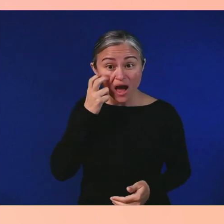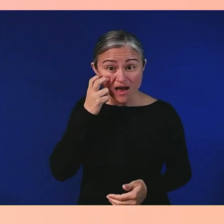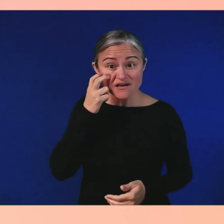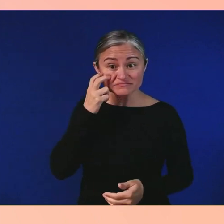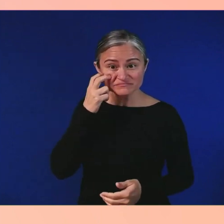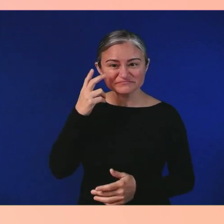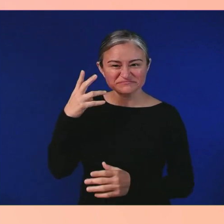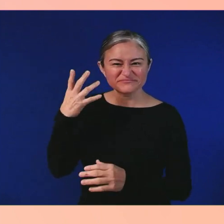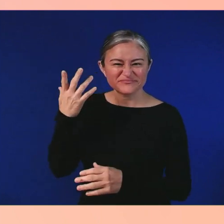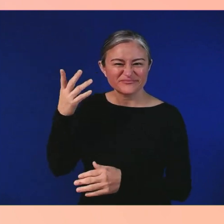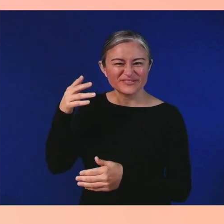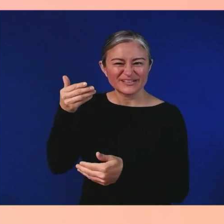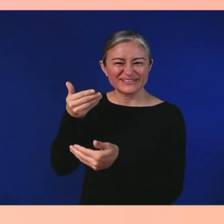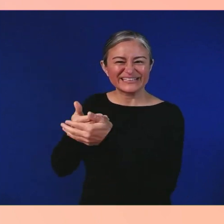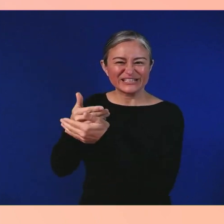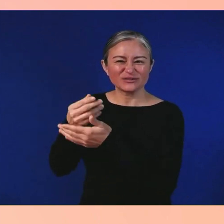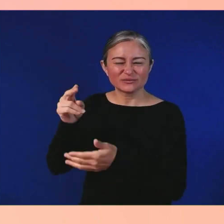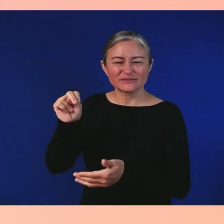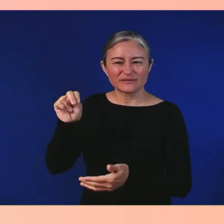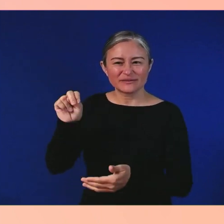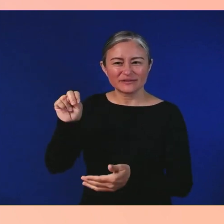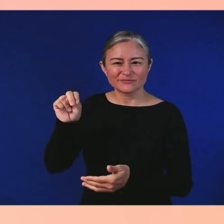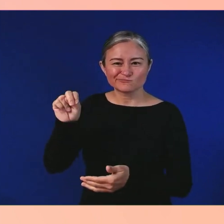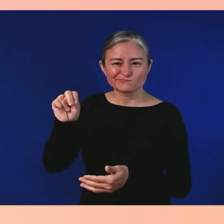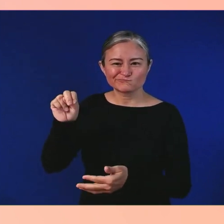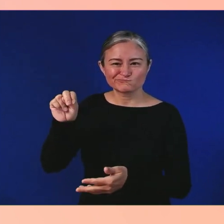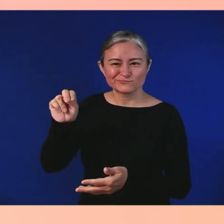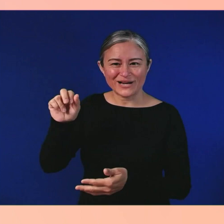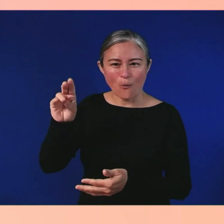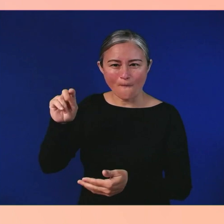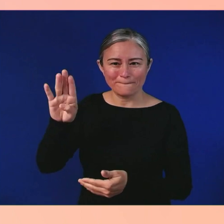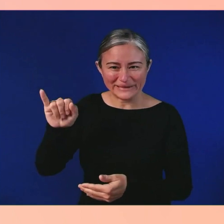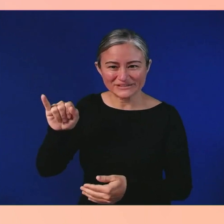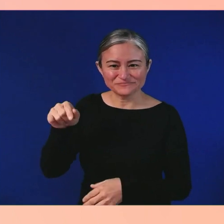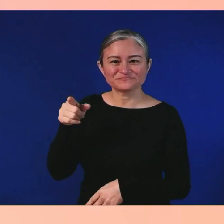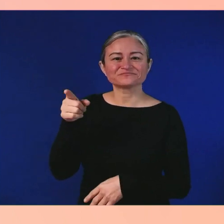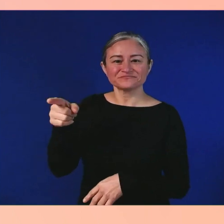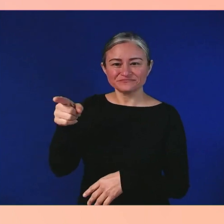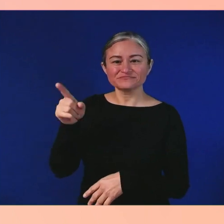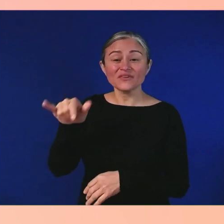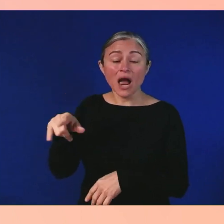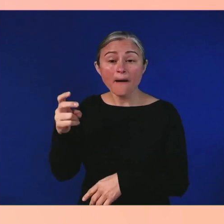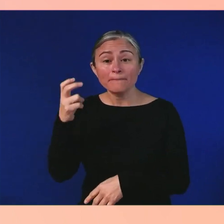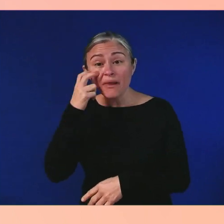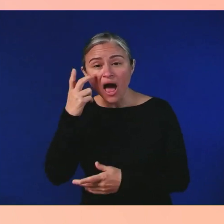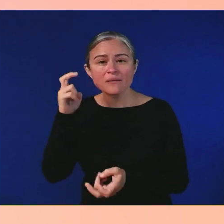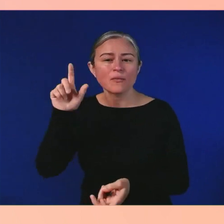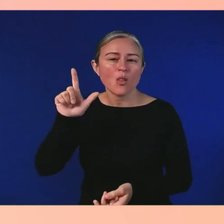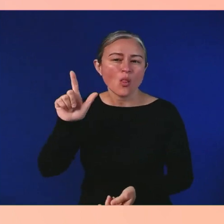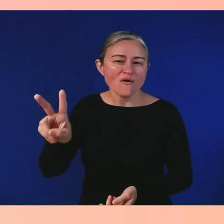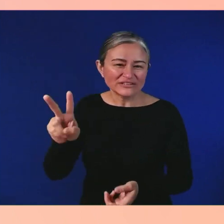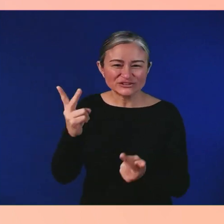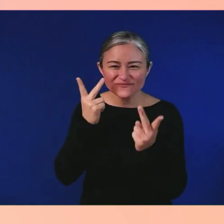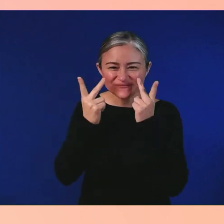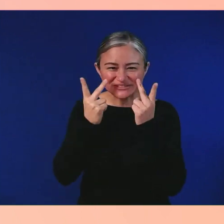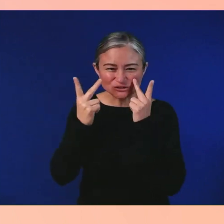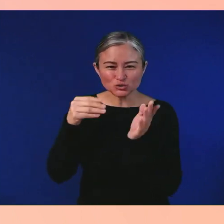witnessing firsthand the impact of accessible technology. Irene is the person behind that visit last year.